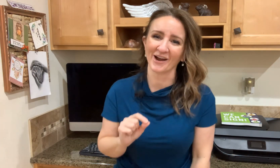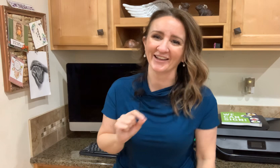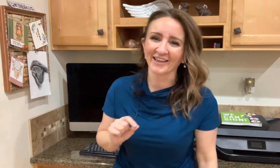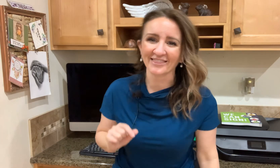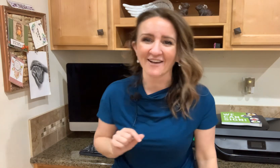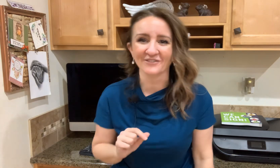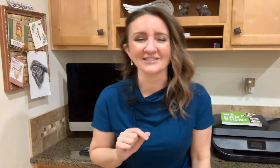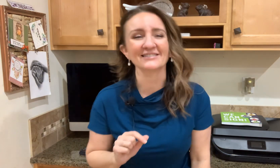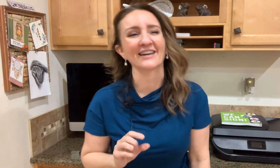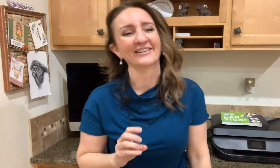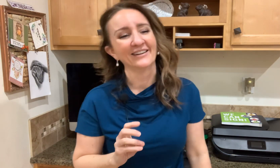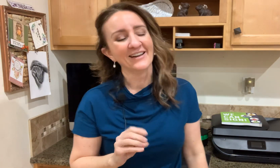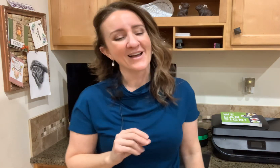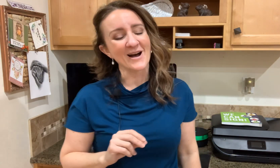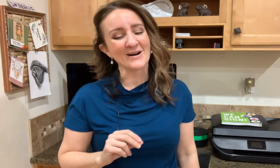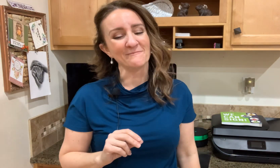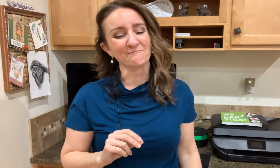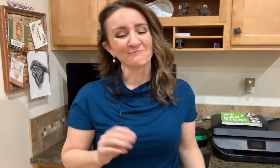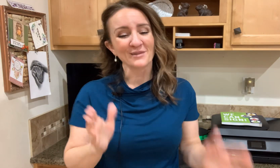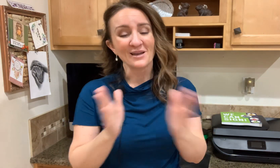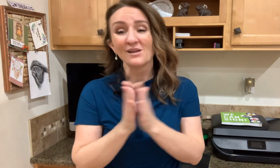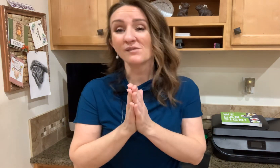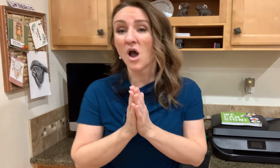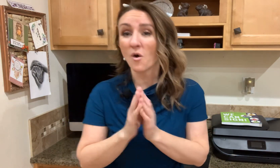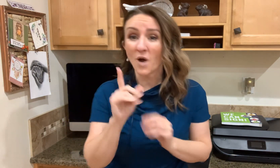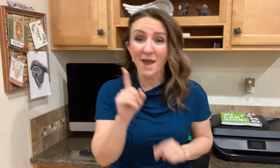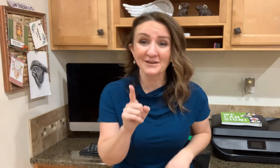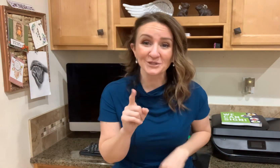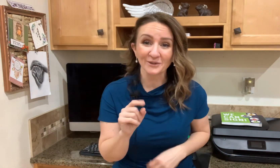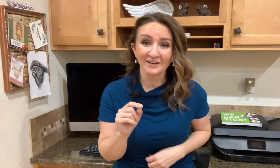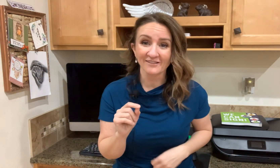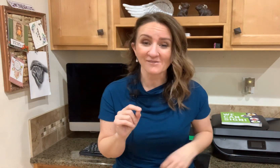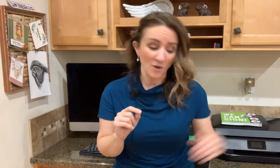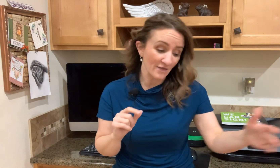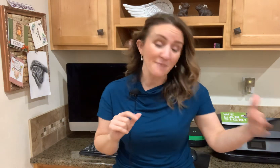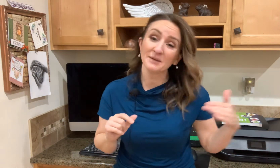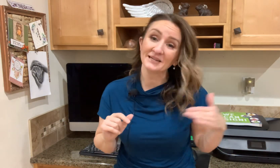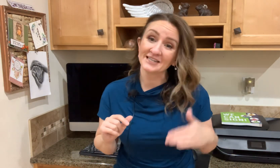to get that first letter. I'm going to do a little.. so I'm going to be teaching